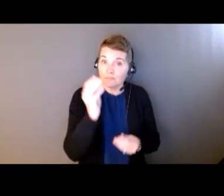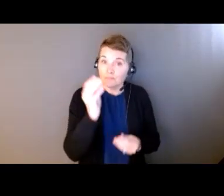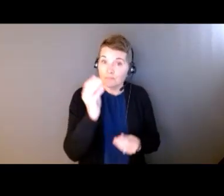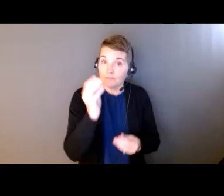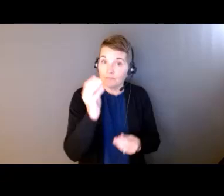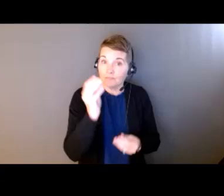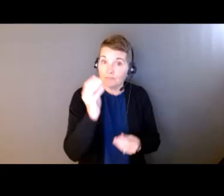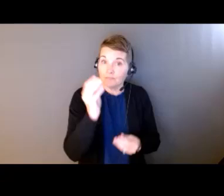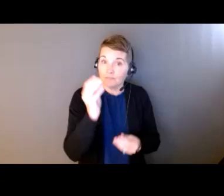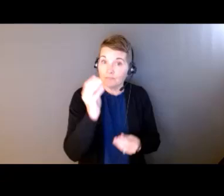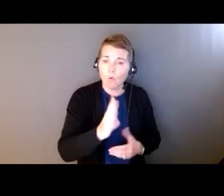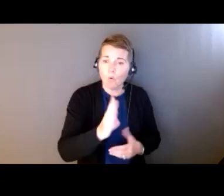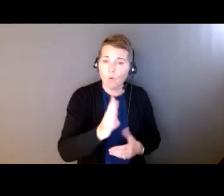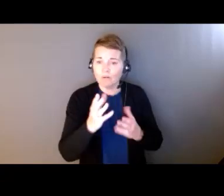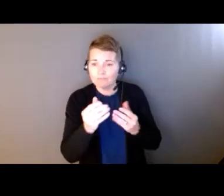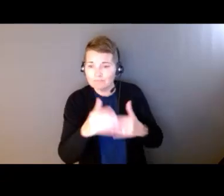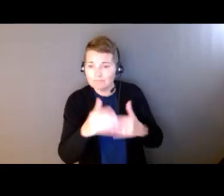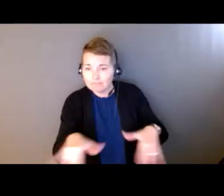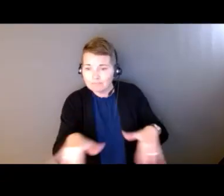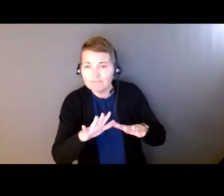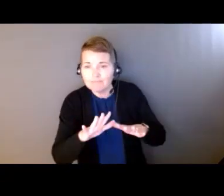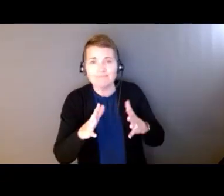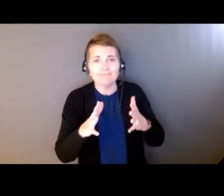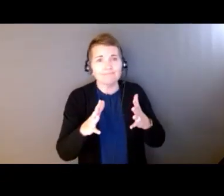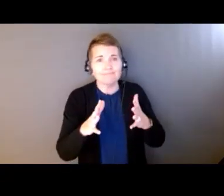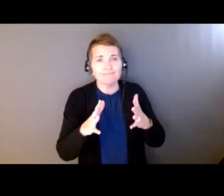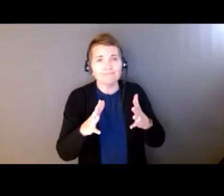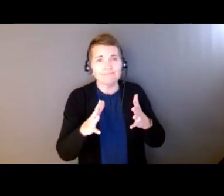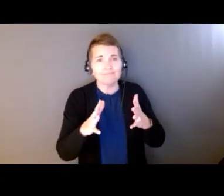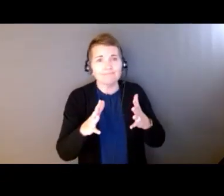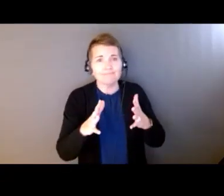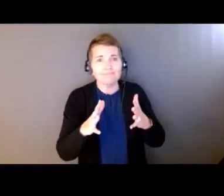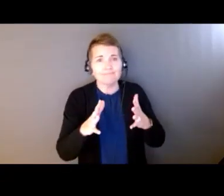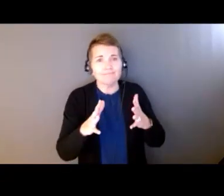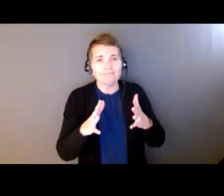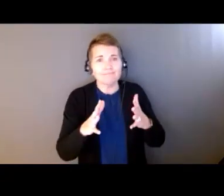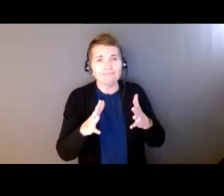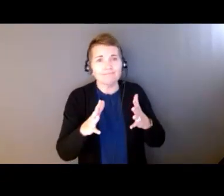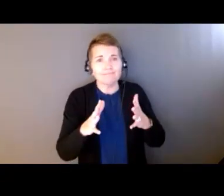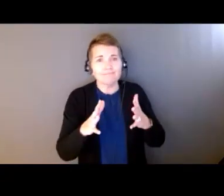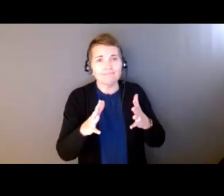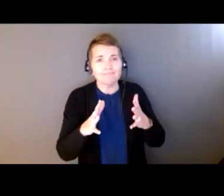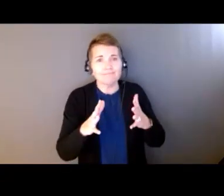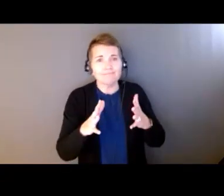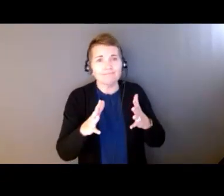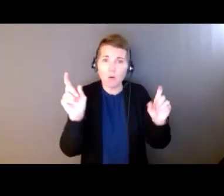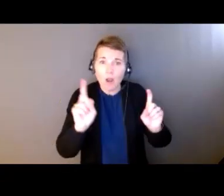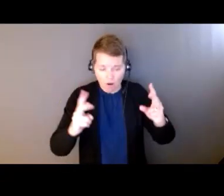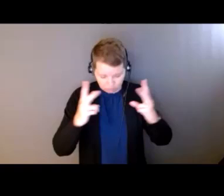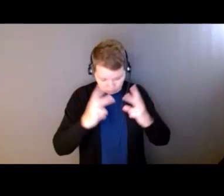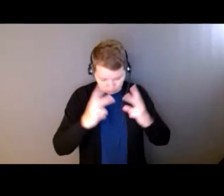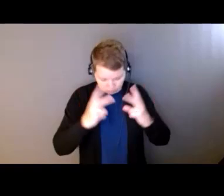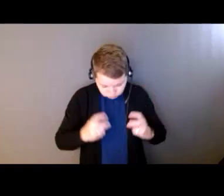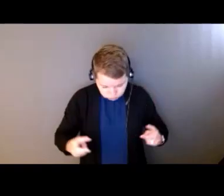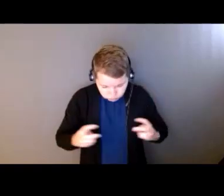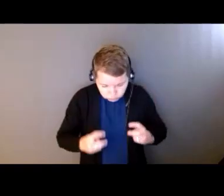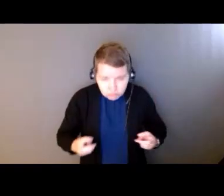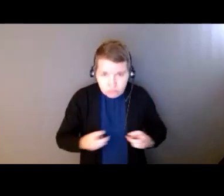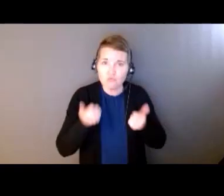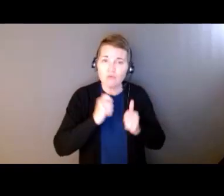on, the nation it belongs to, and how you can acknowledge that in your own way, either as an organization or as individuals.